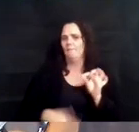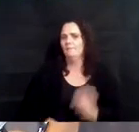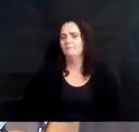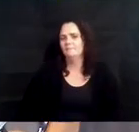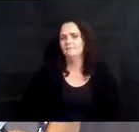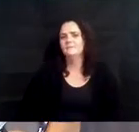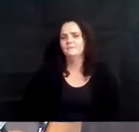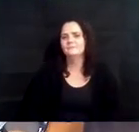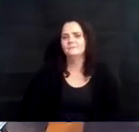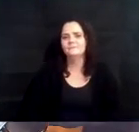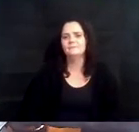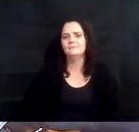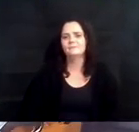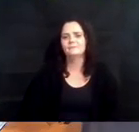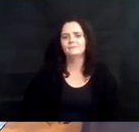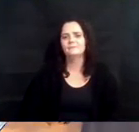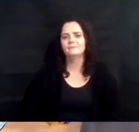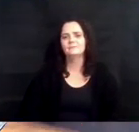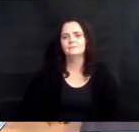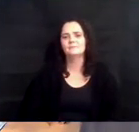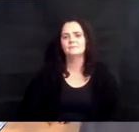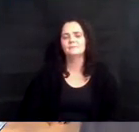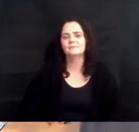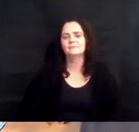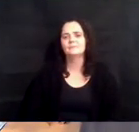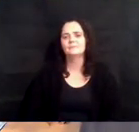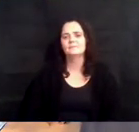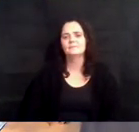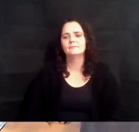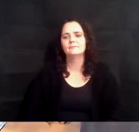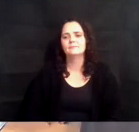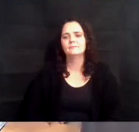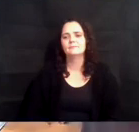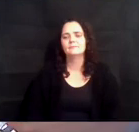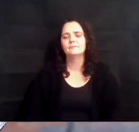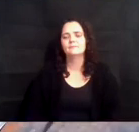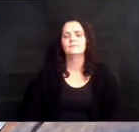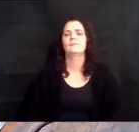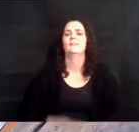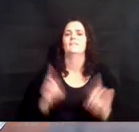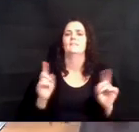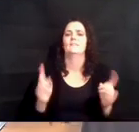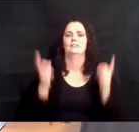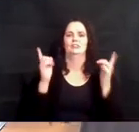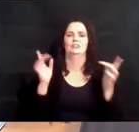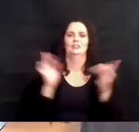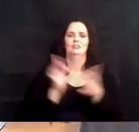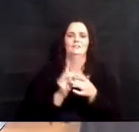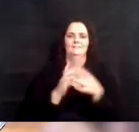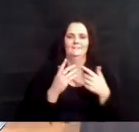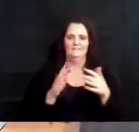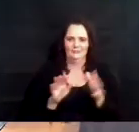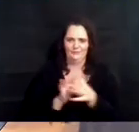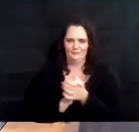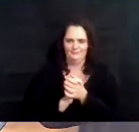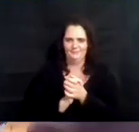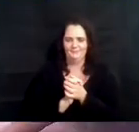Alright, and I'm going to take my scissors and just trim it. Alright, and there's my first joint, done, so I've got the arm on.